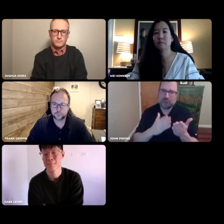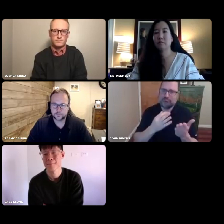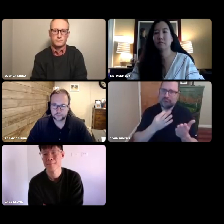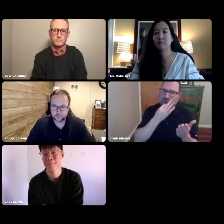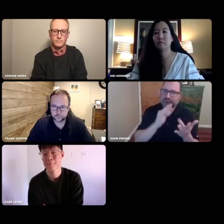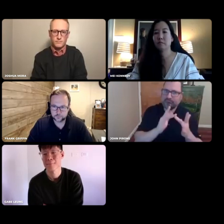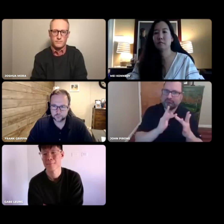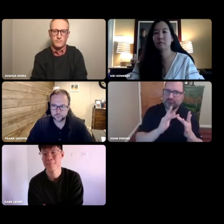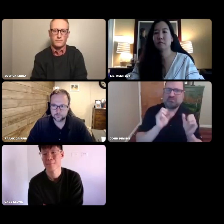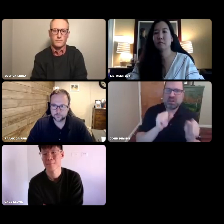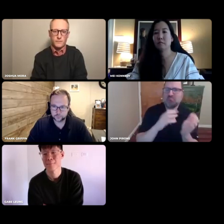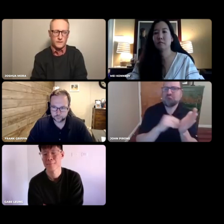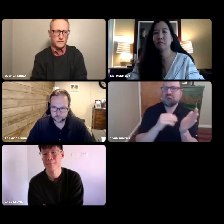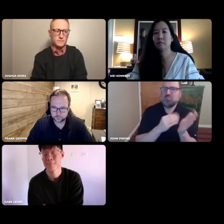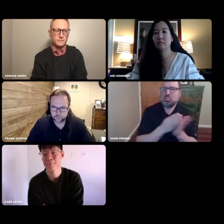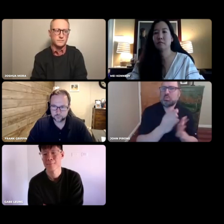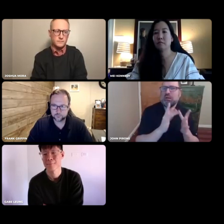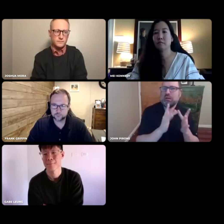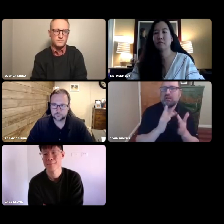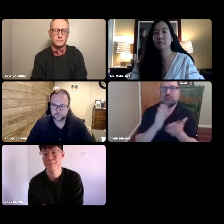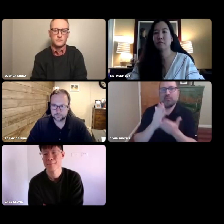There are different types of learning styles.